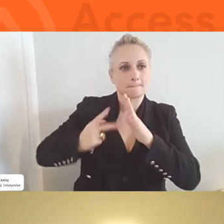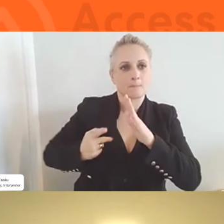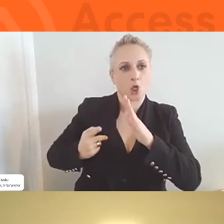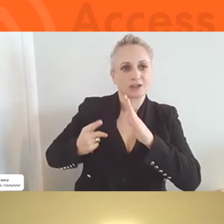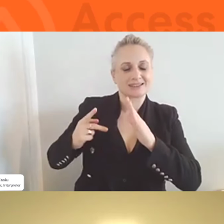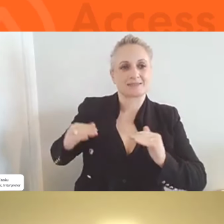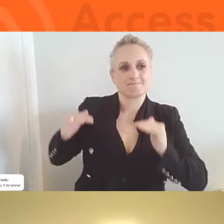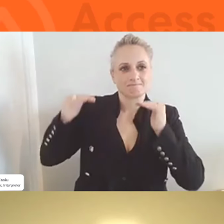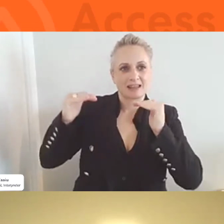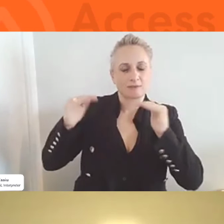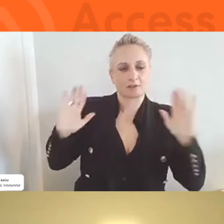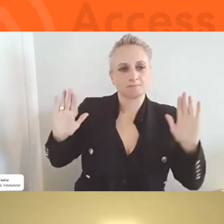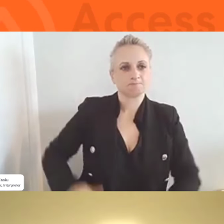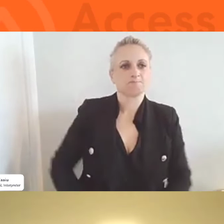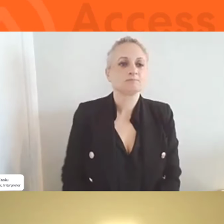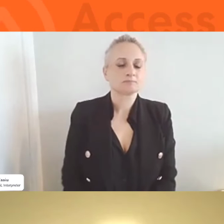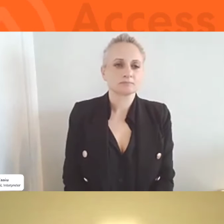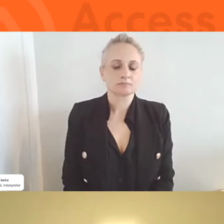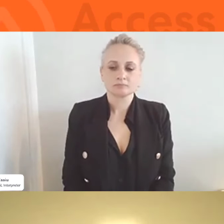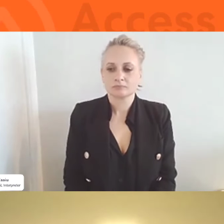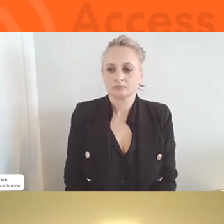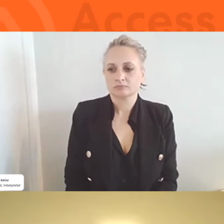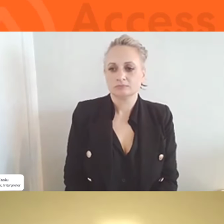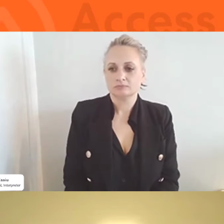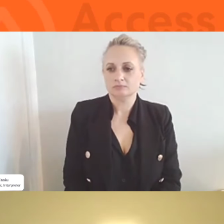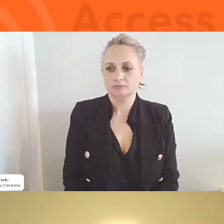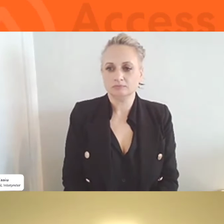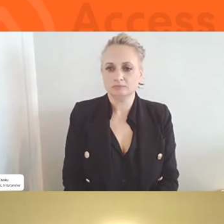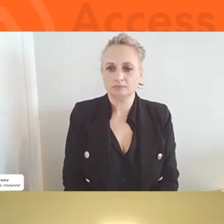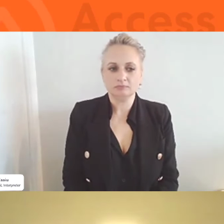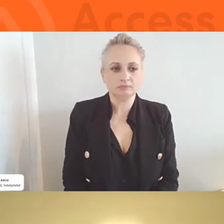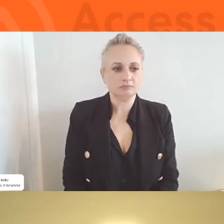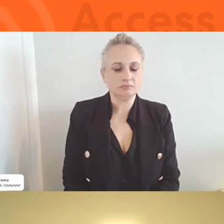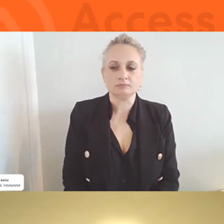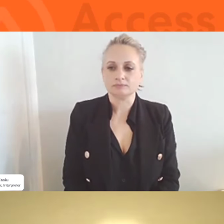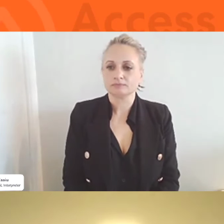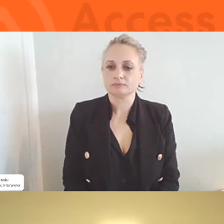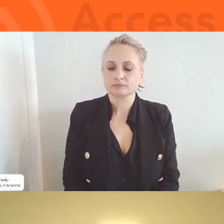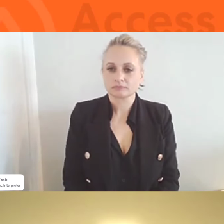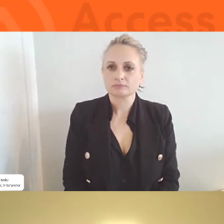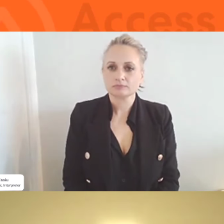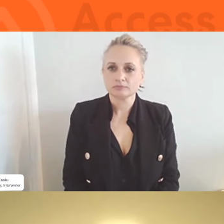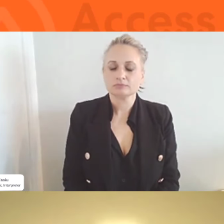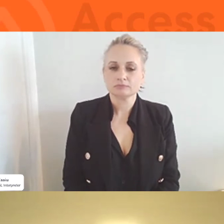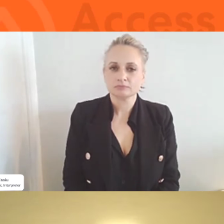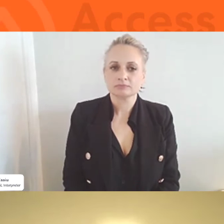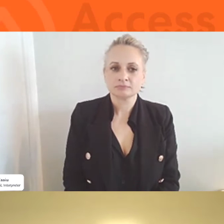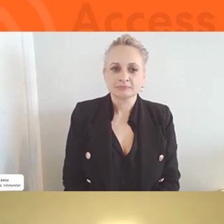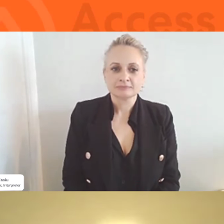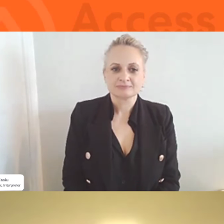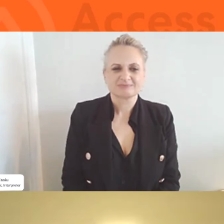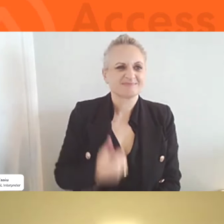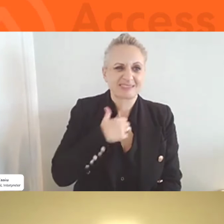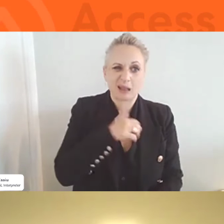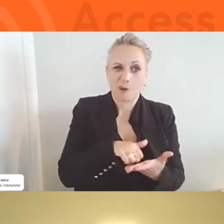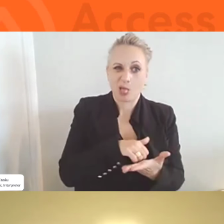at this point, yeah. My apologies, I can add one extra thing. Just